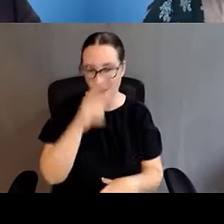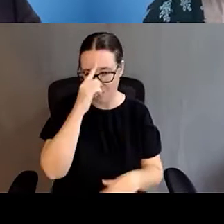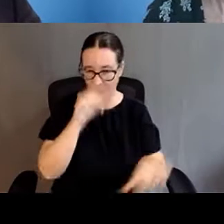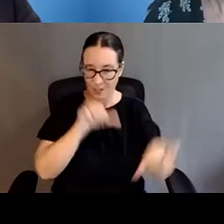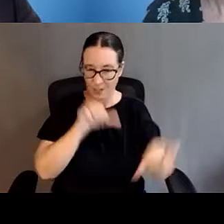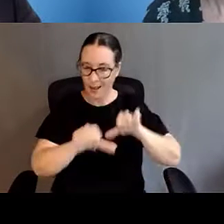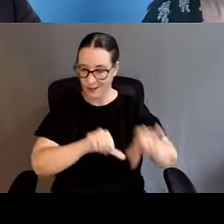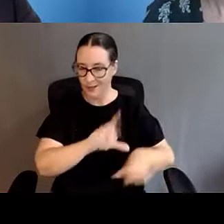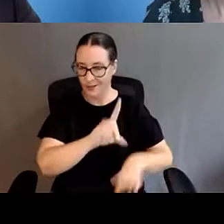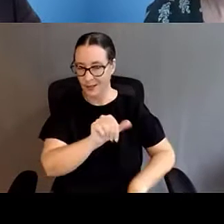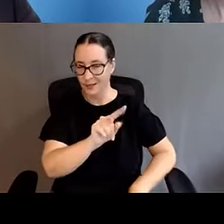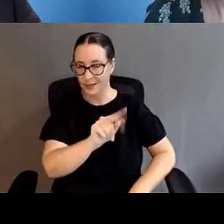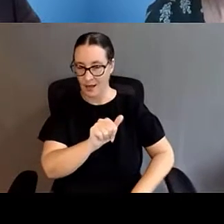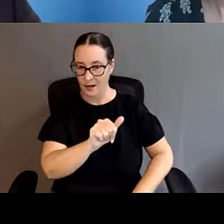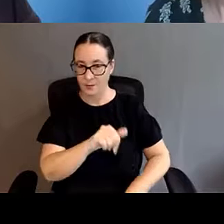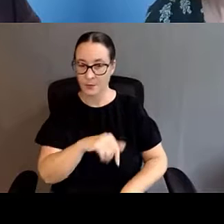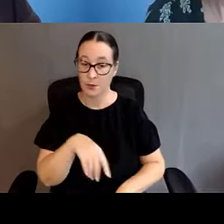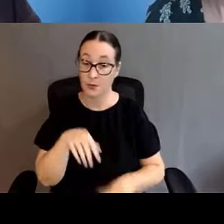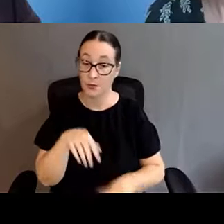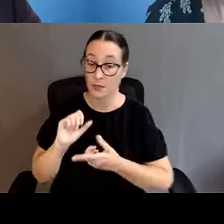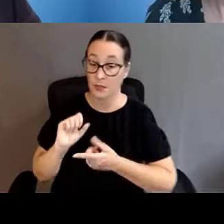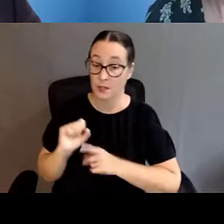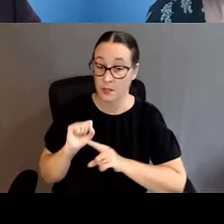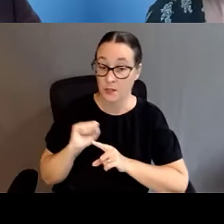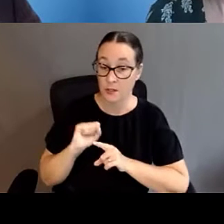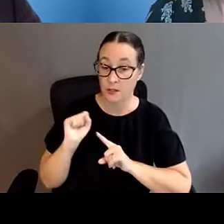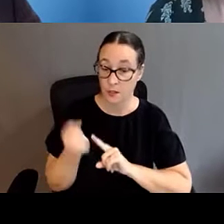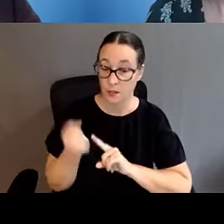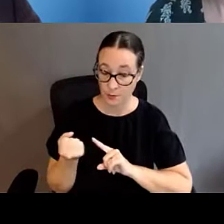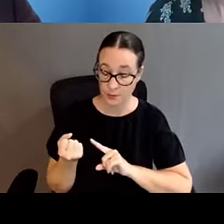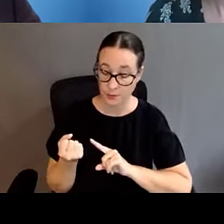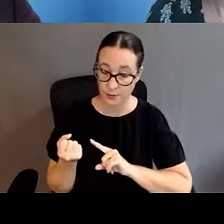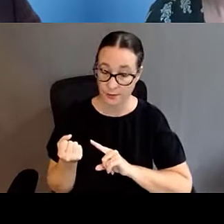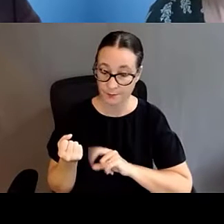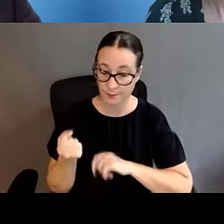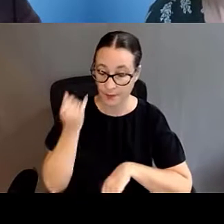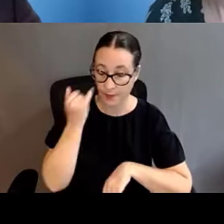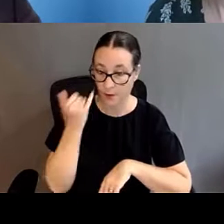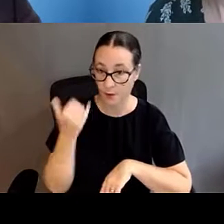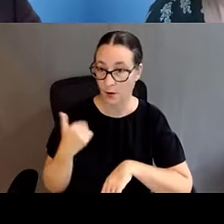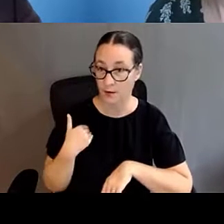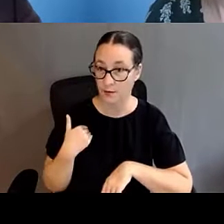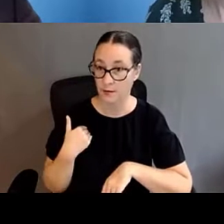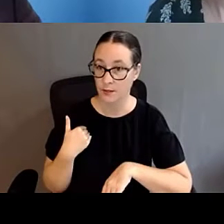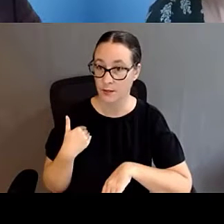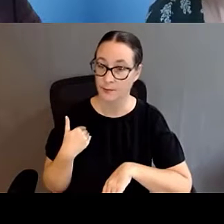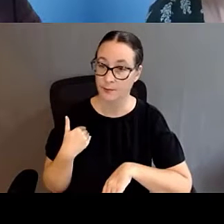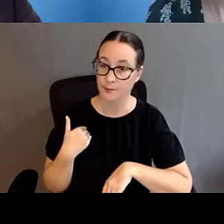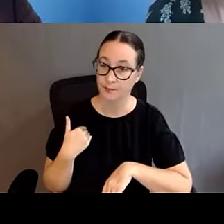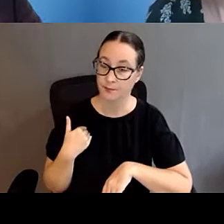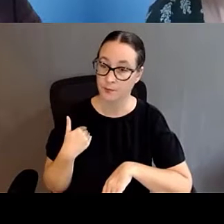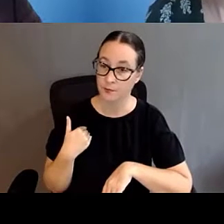So in a case where you have sort of other data